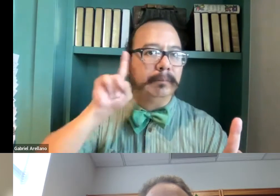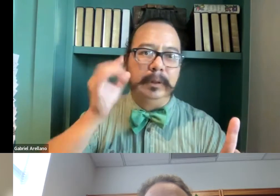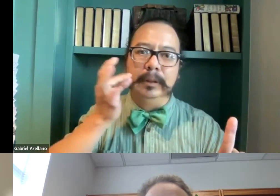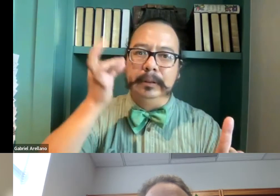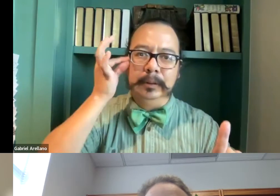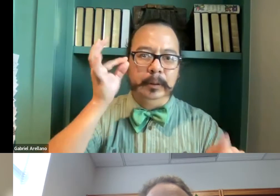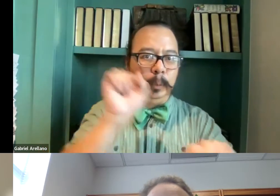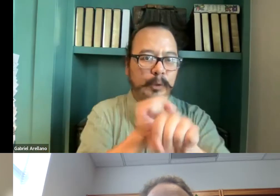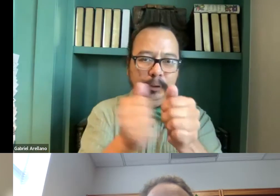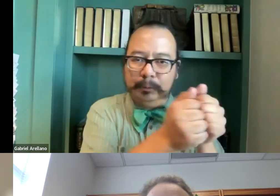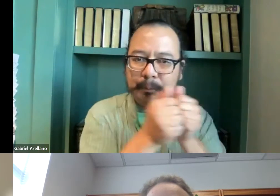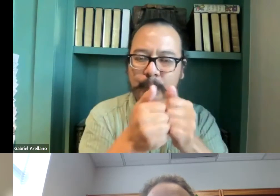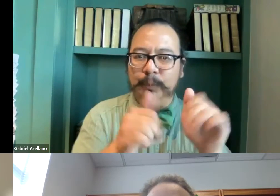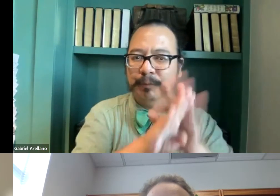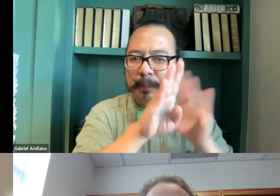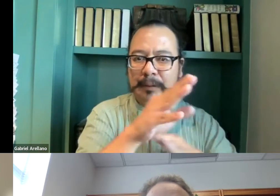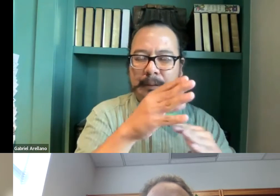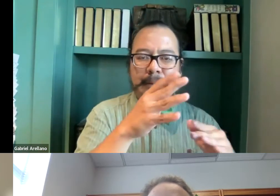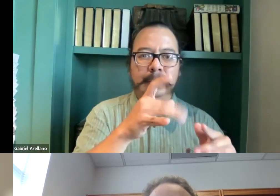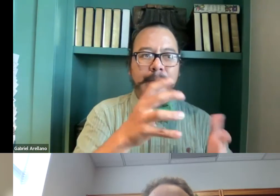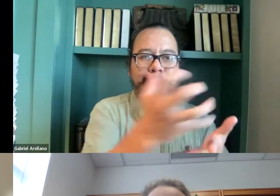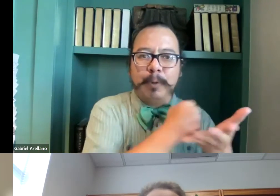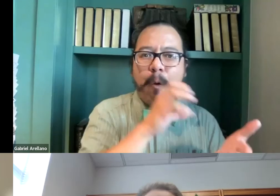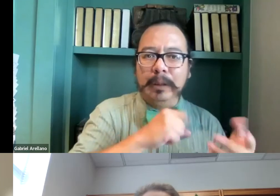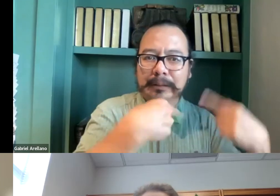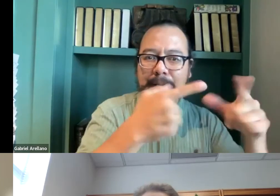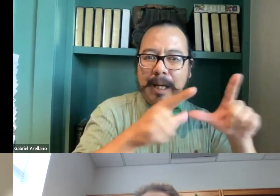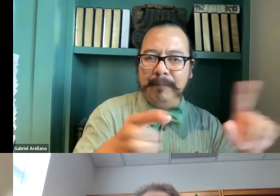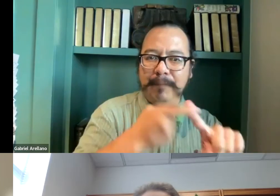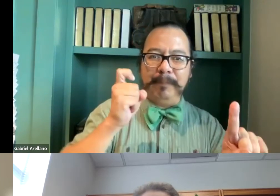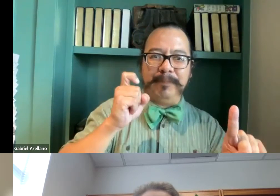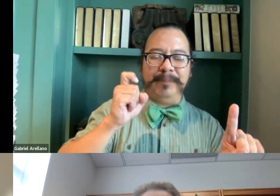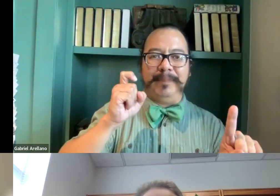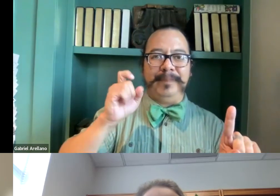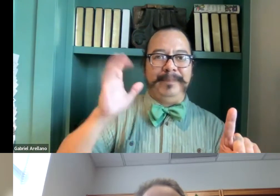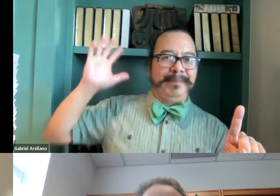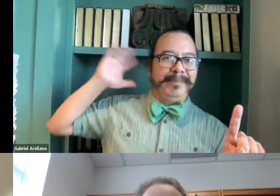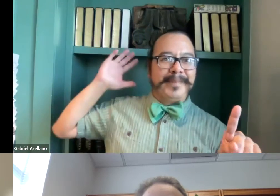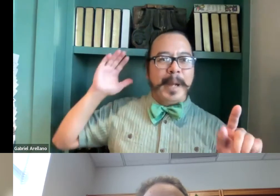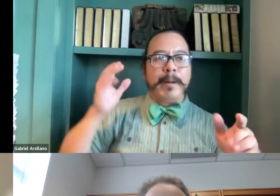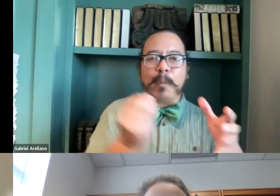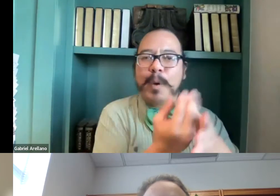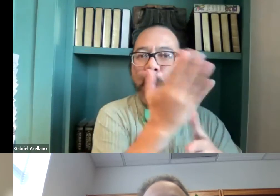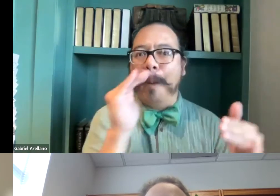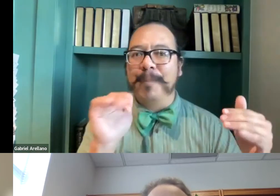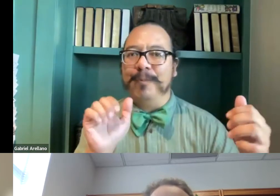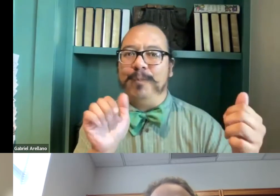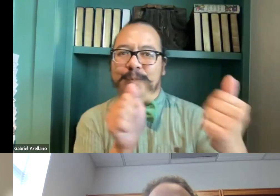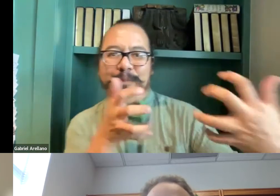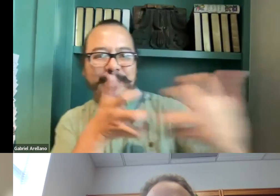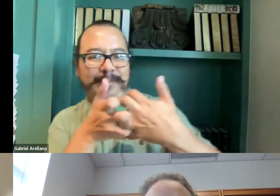Sign Language Interpreter | Paola Morales del Castillo, they: is a an organization of deaf, indigenous, indigenous, deaf um members that uh